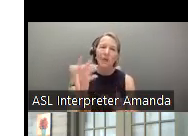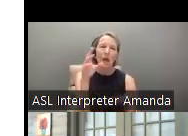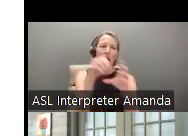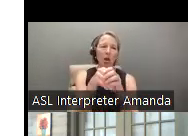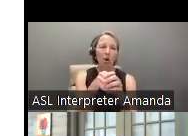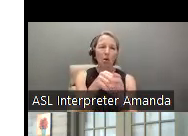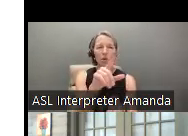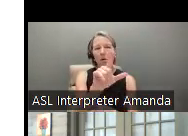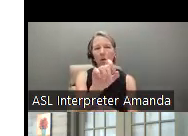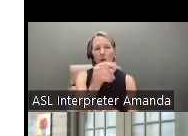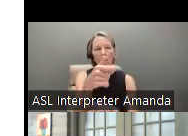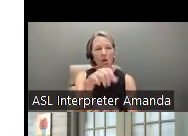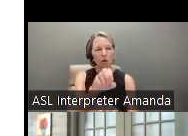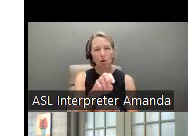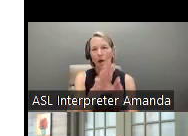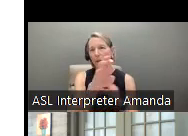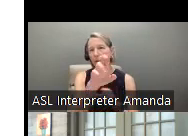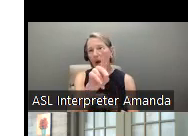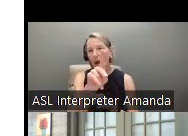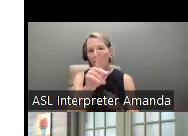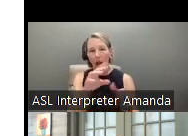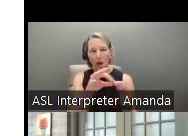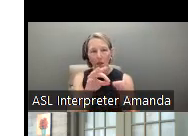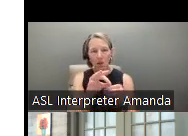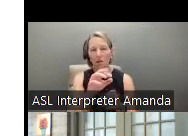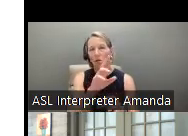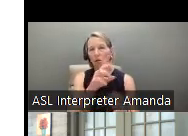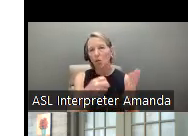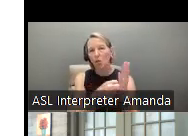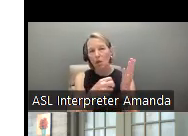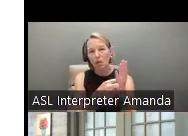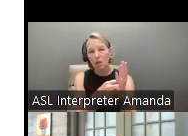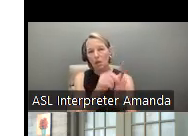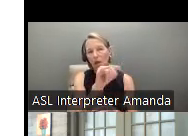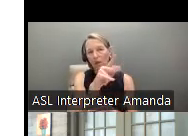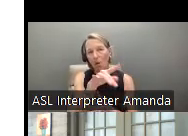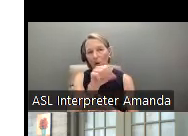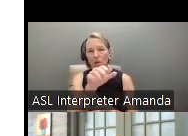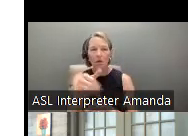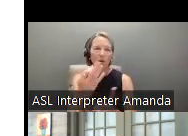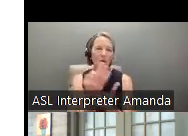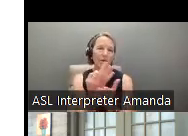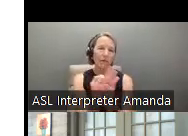ledger bank statements receipts for invoices other financial documents pertaining to the beneficiary